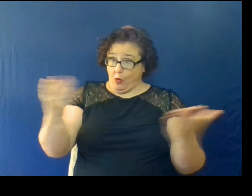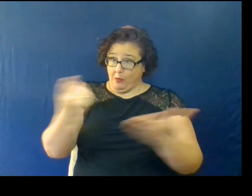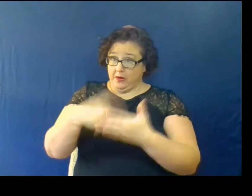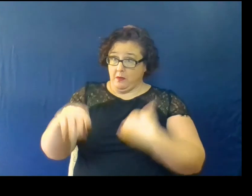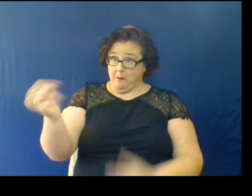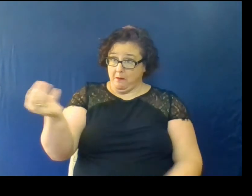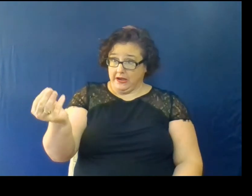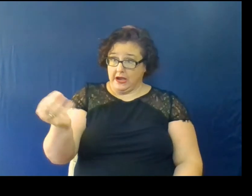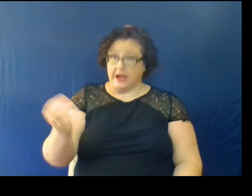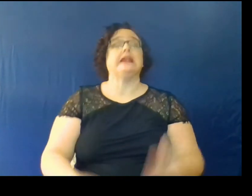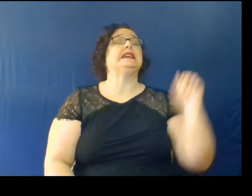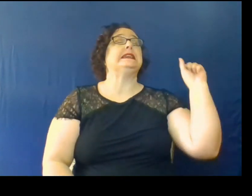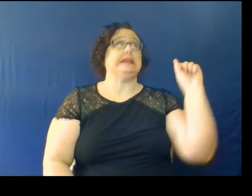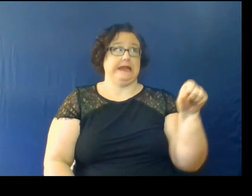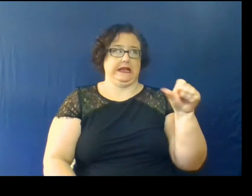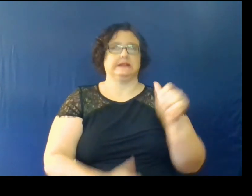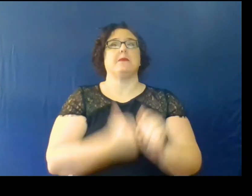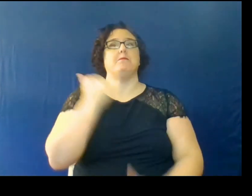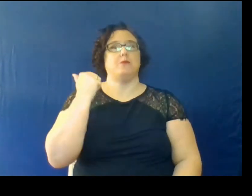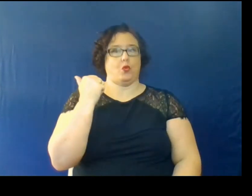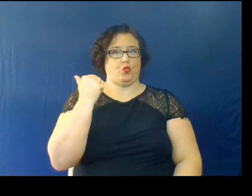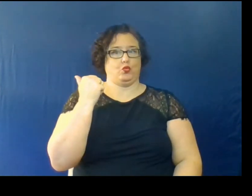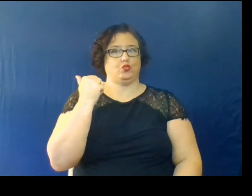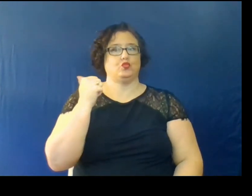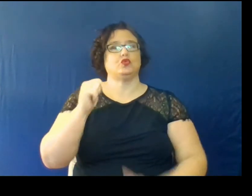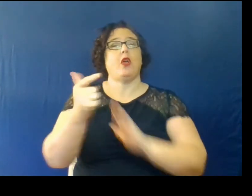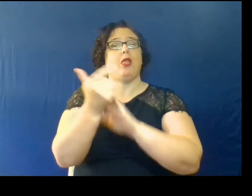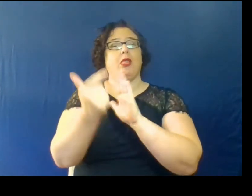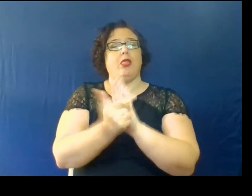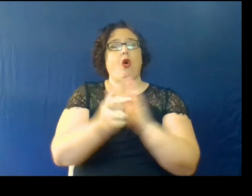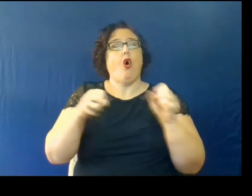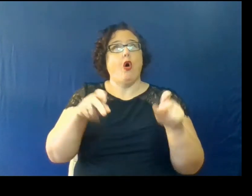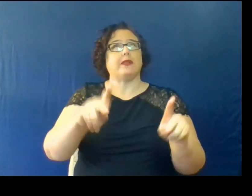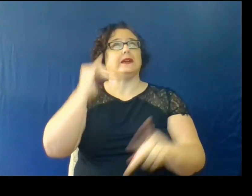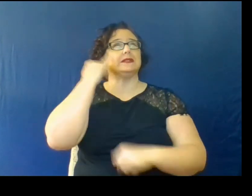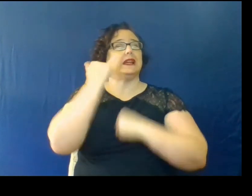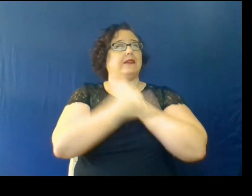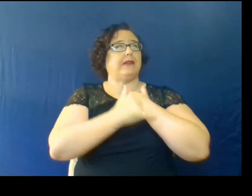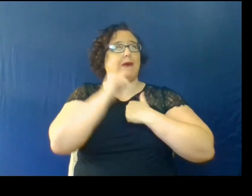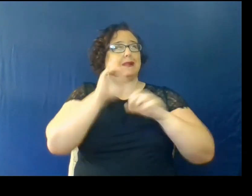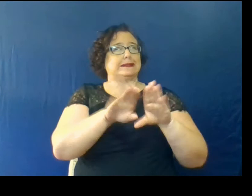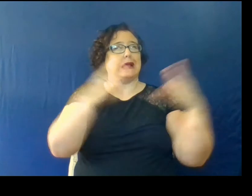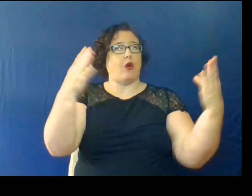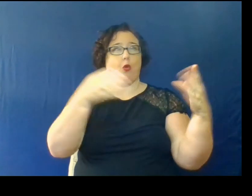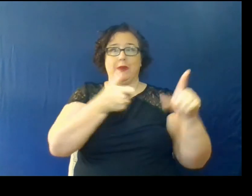open in most places. The law does allow that if a county is not open, advanced voting has to take